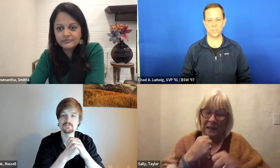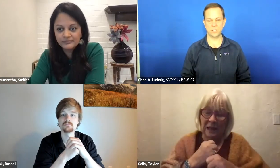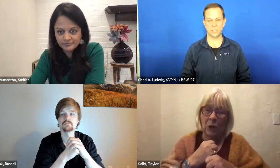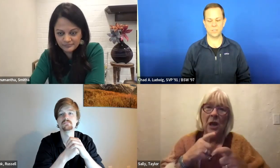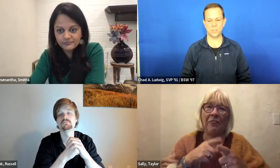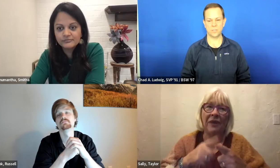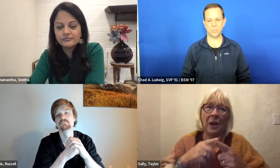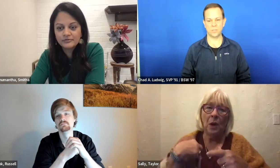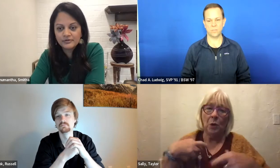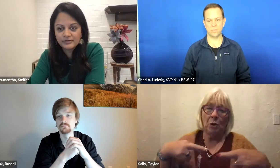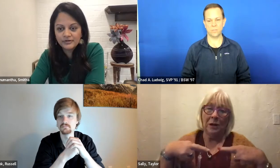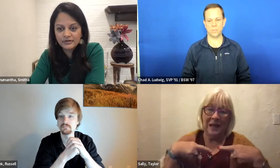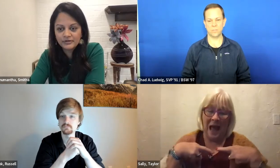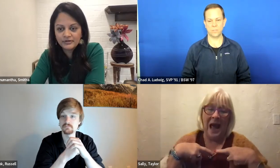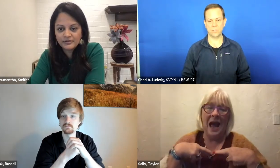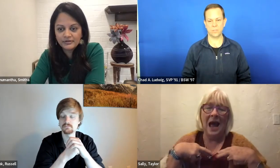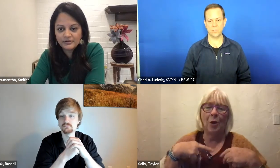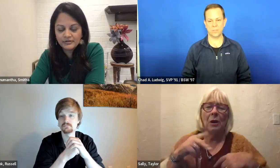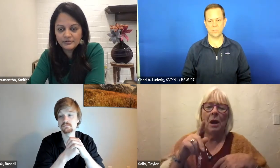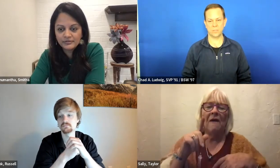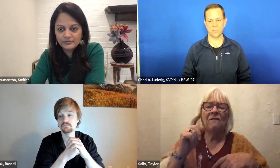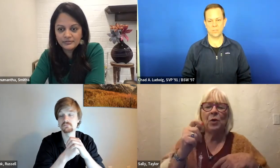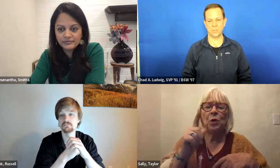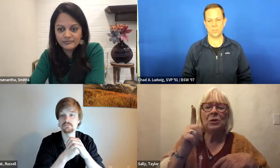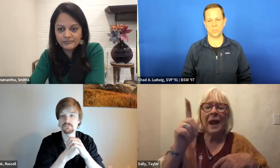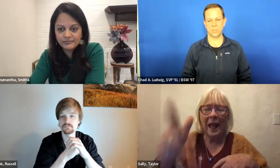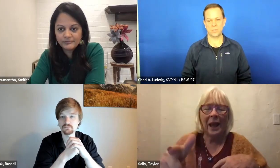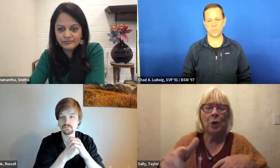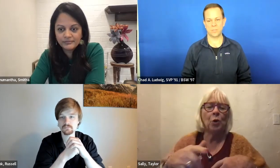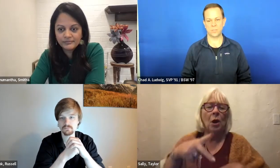so we lived in Rochester for many years, and then when Paul and I retired,